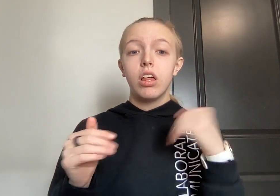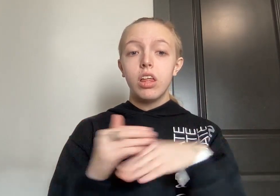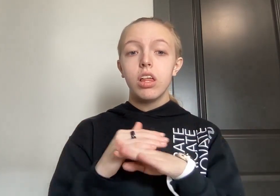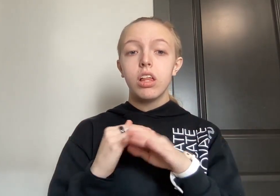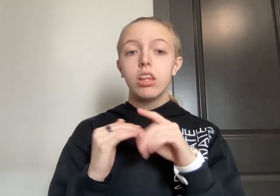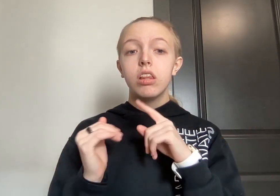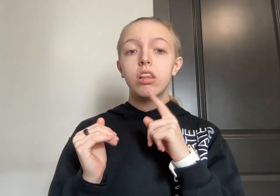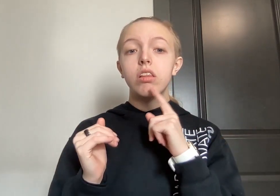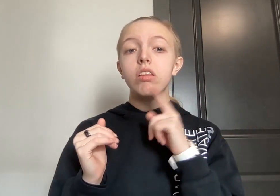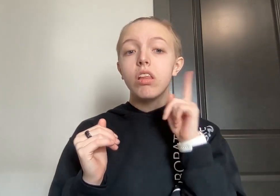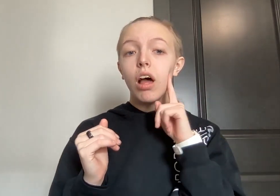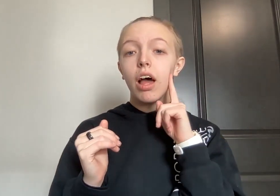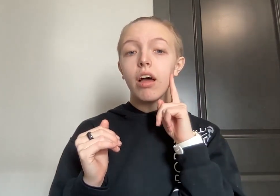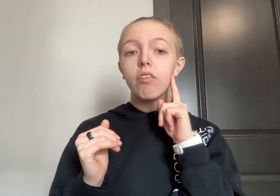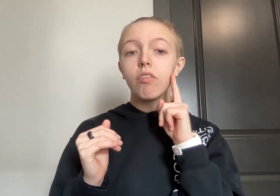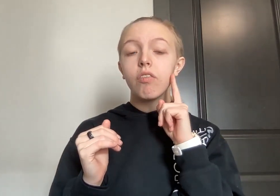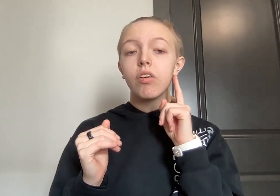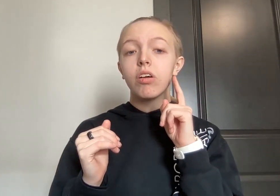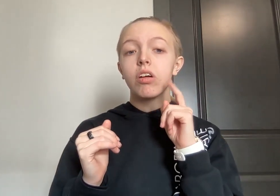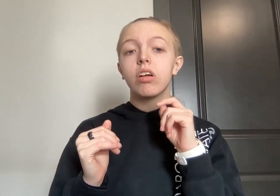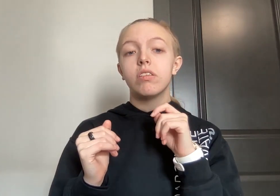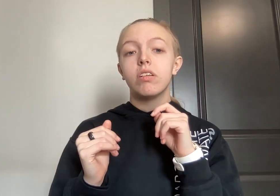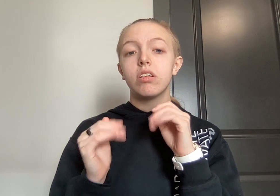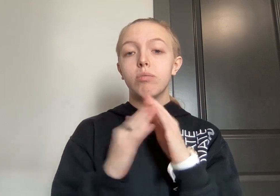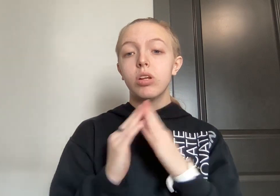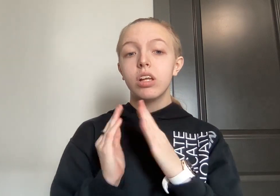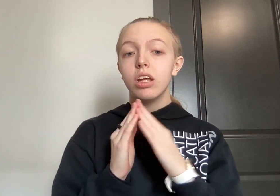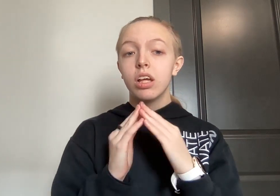in the deaf community.